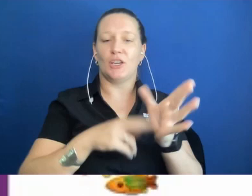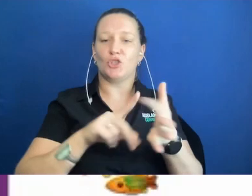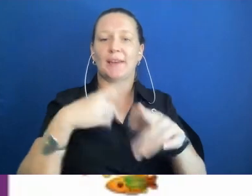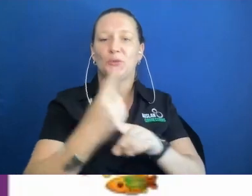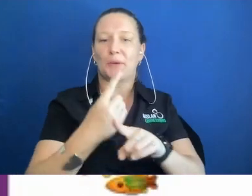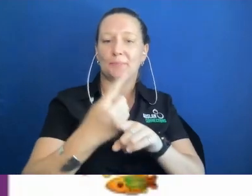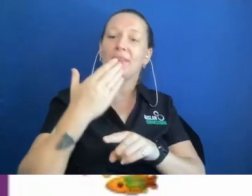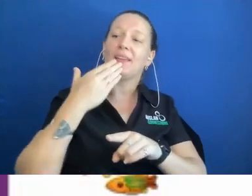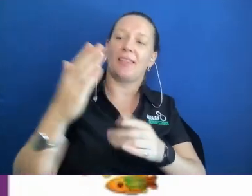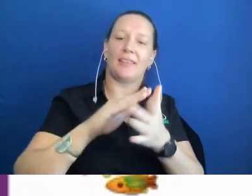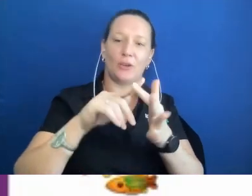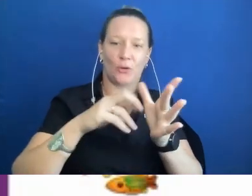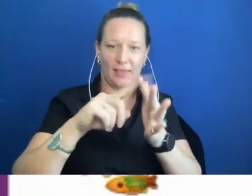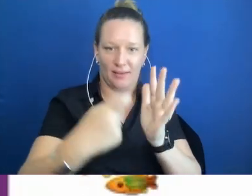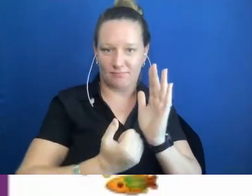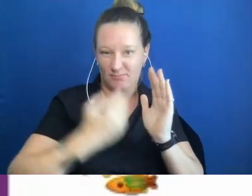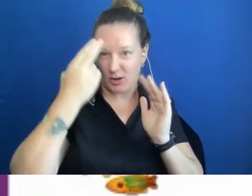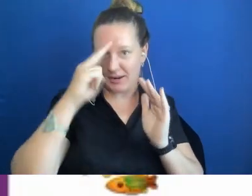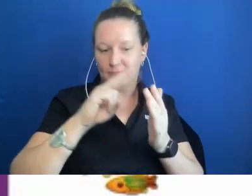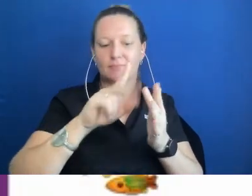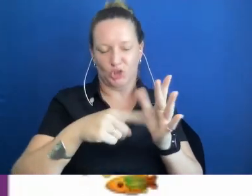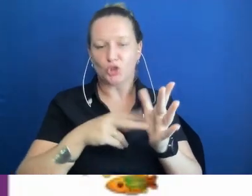so my name is Jane as Heather just introduced me and I just like to